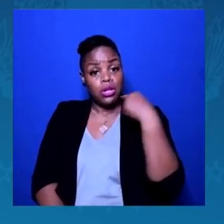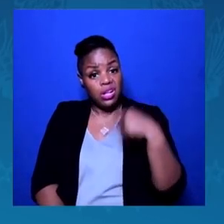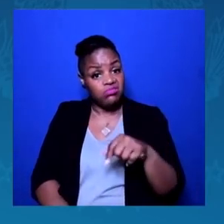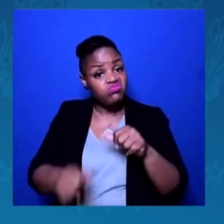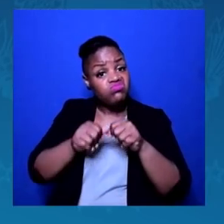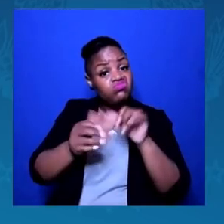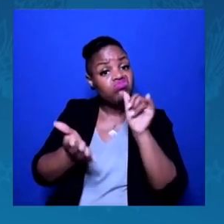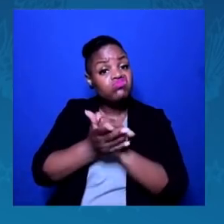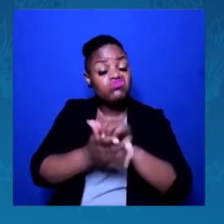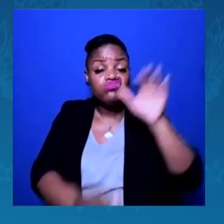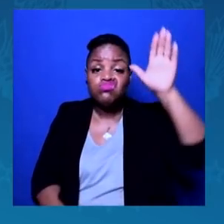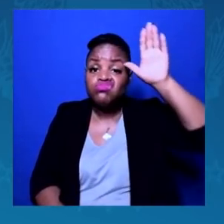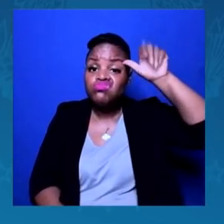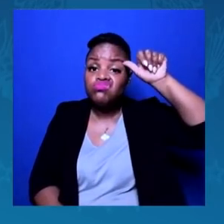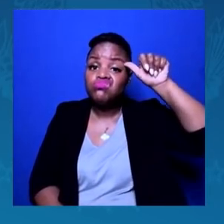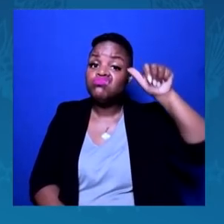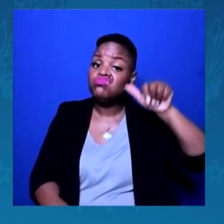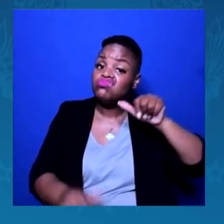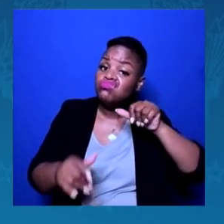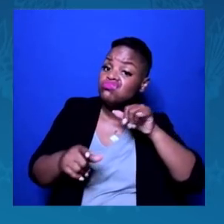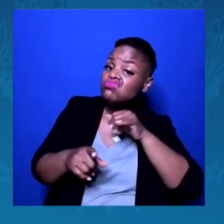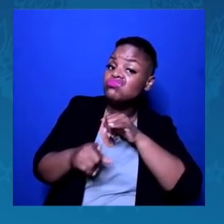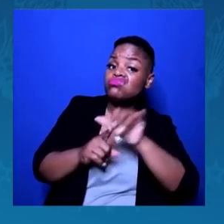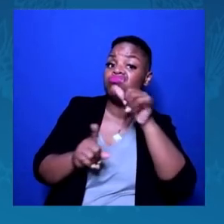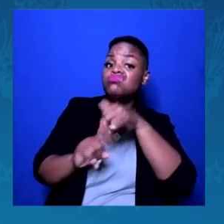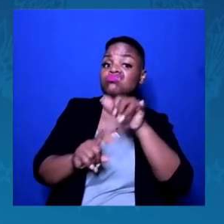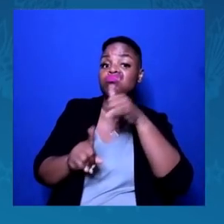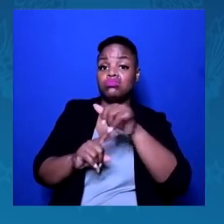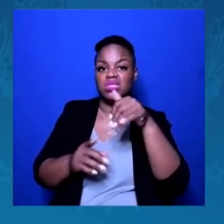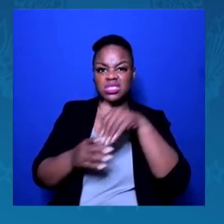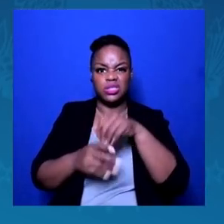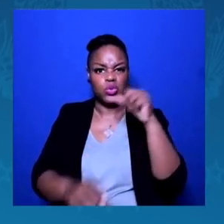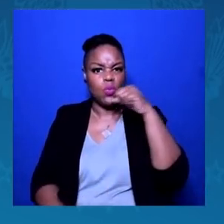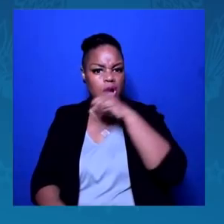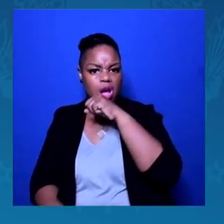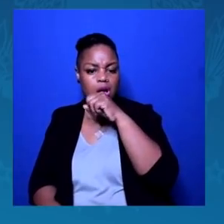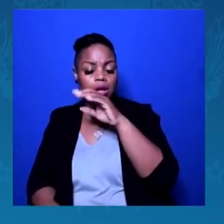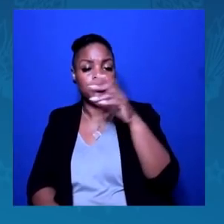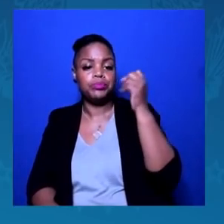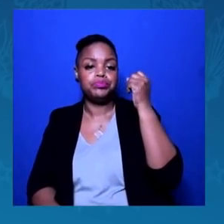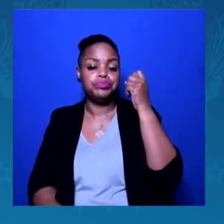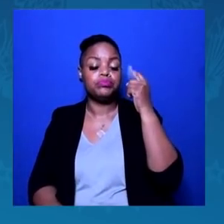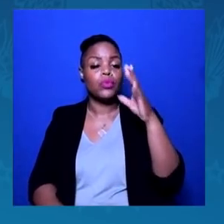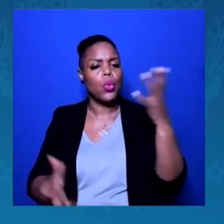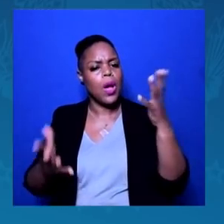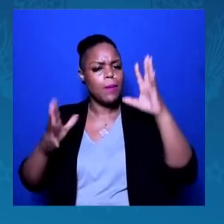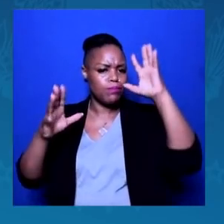prepared to do differently to deter it? Given that nothing seems to be working so far,